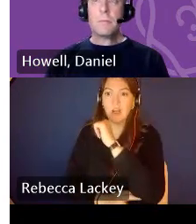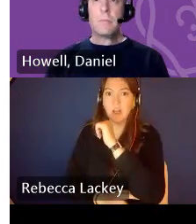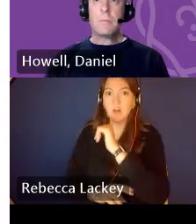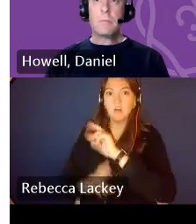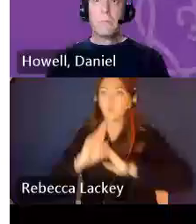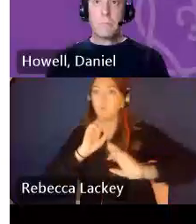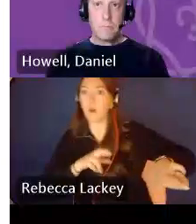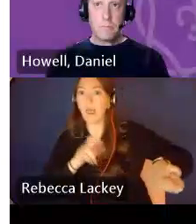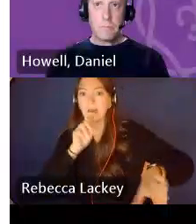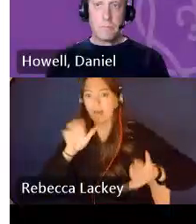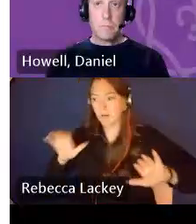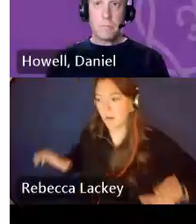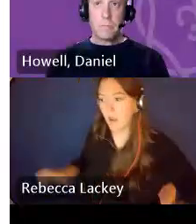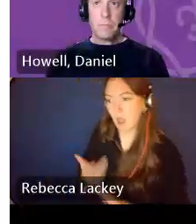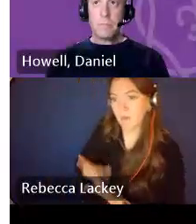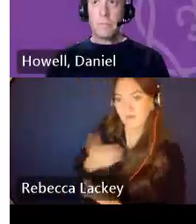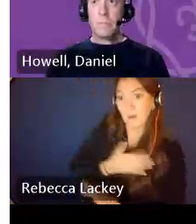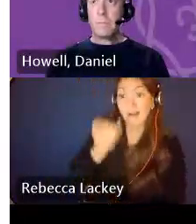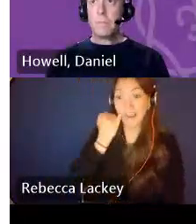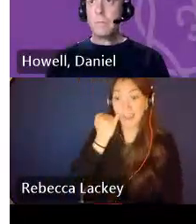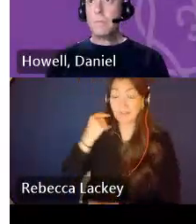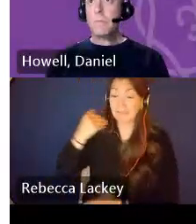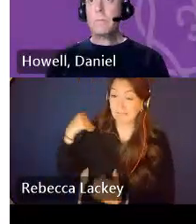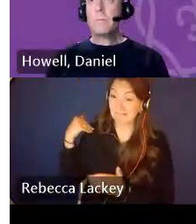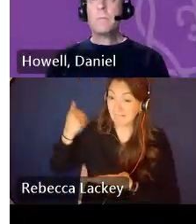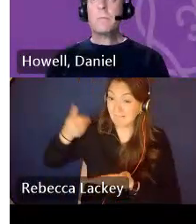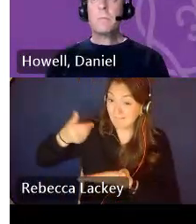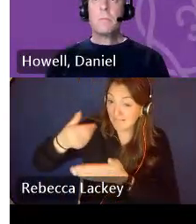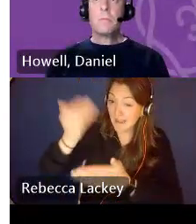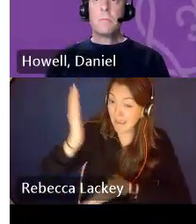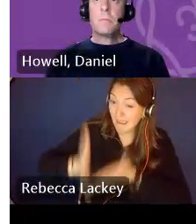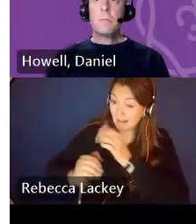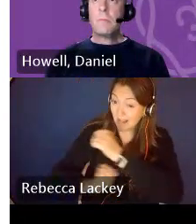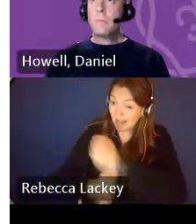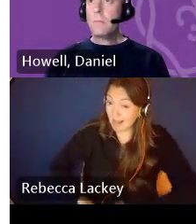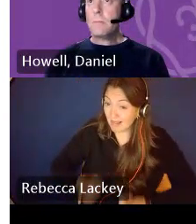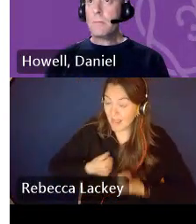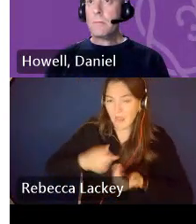rather than proactive? If the bridge was nearing the end of its life, inspections were happening